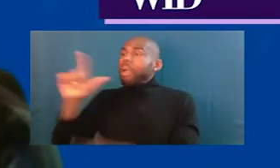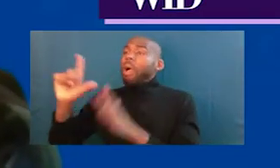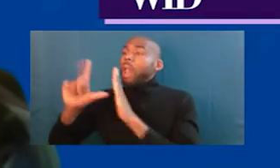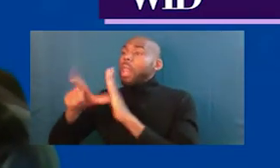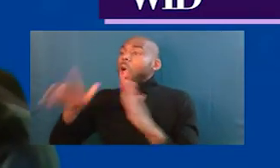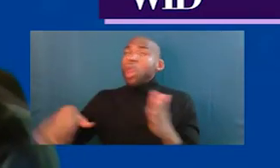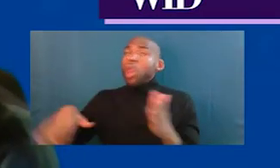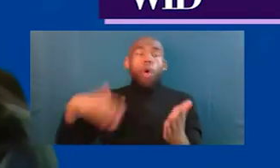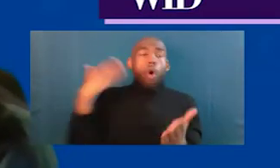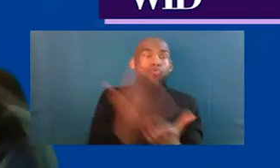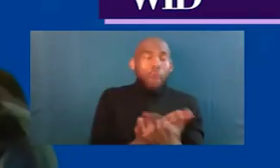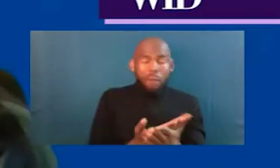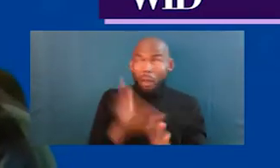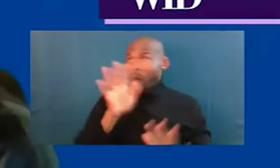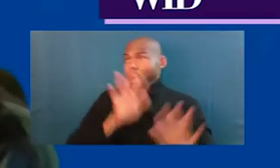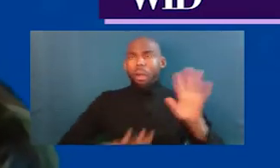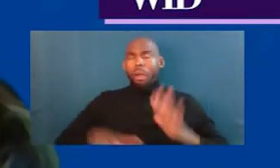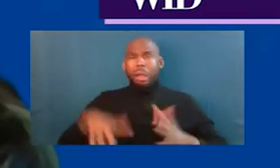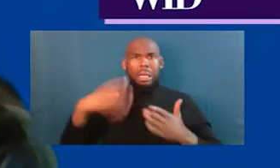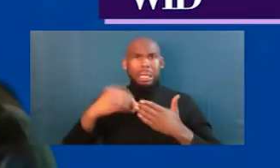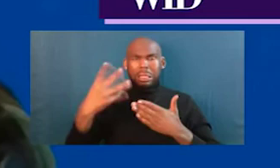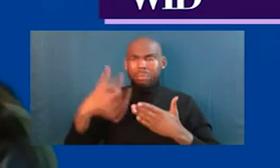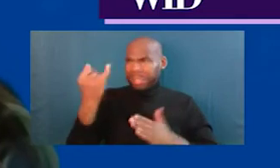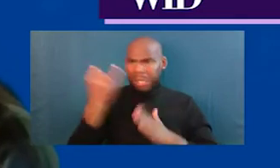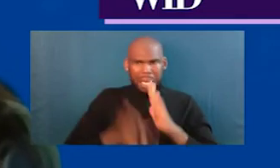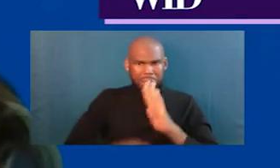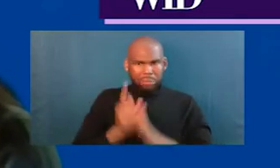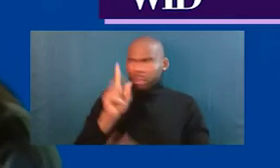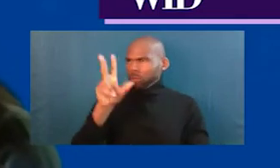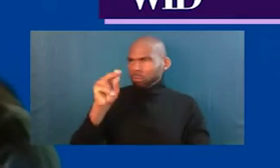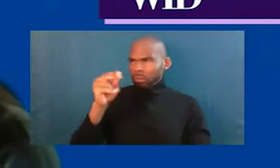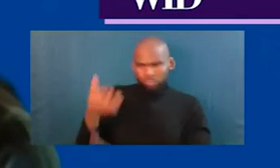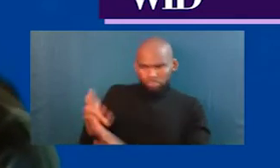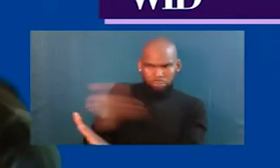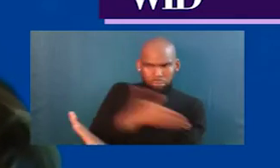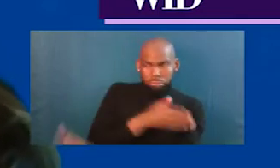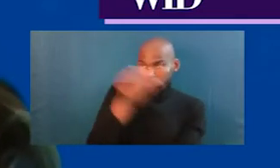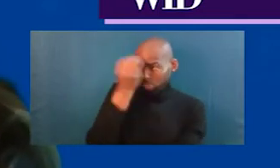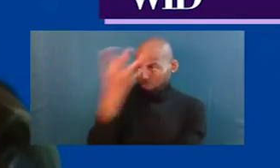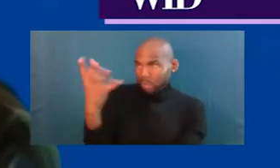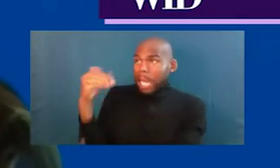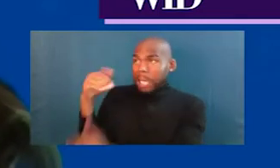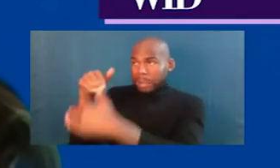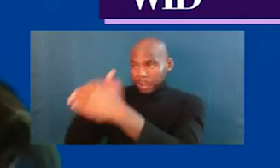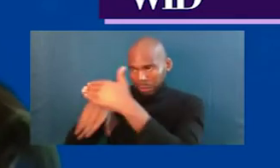that for them is sort of an expensive and last-minute need. So really, we're going as